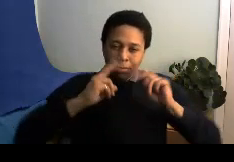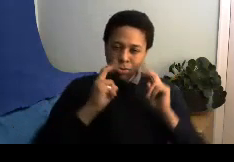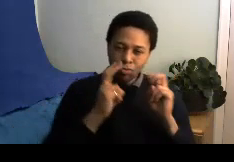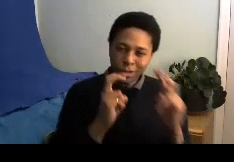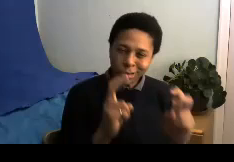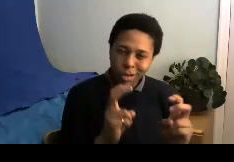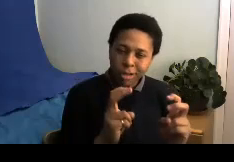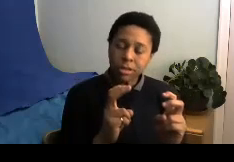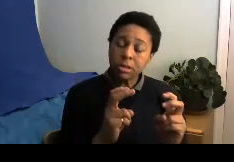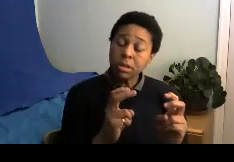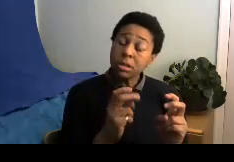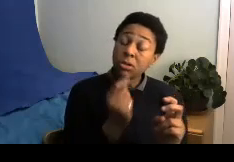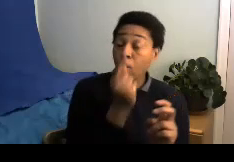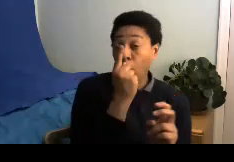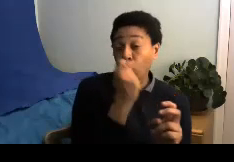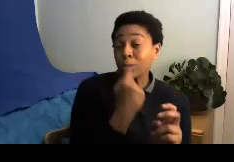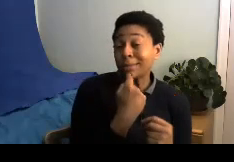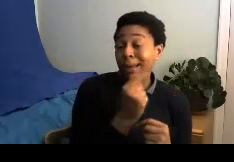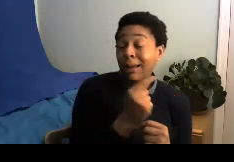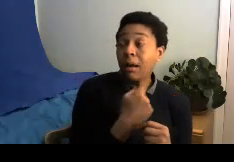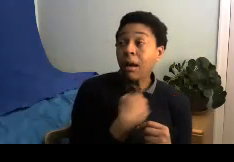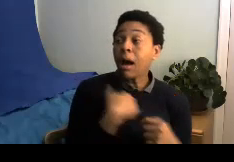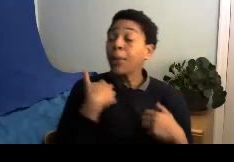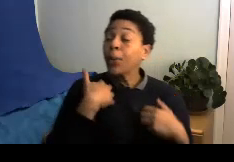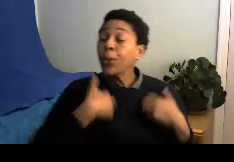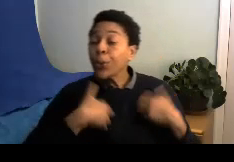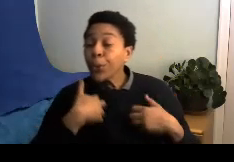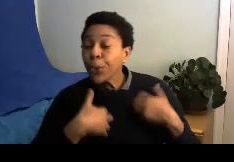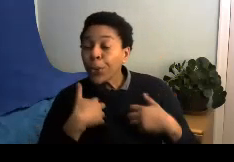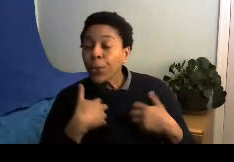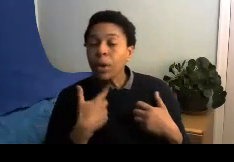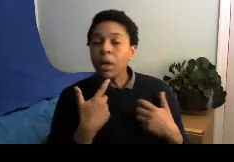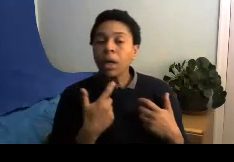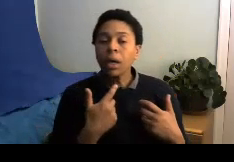can say that I'm very interested in- So I've written in Rainbow